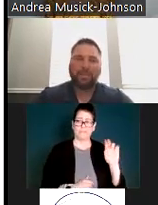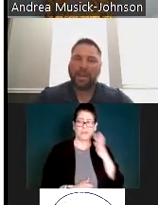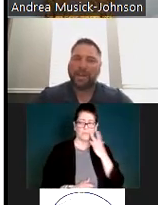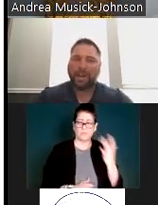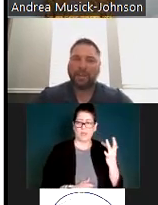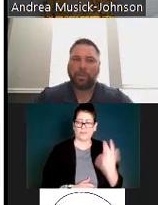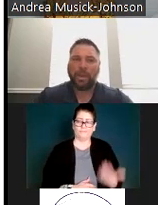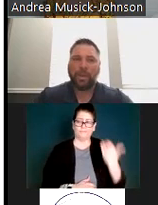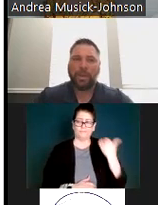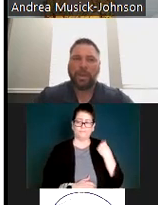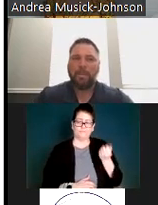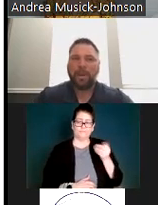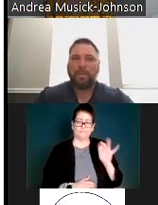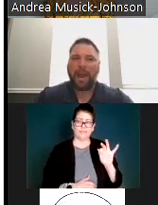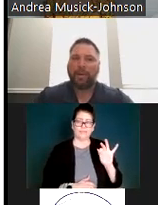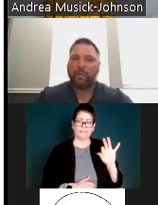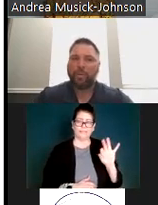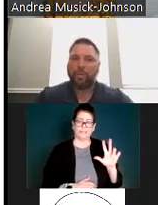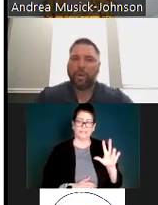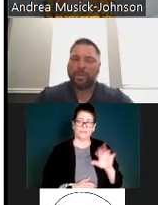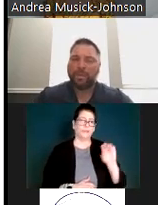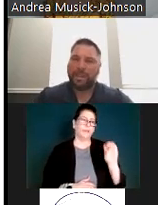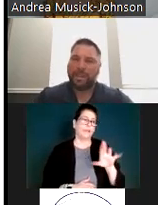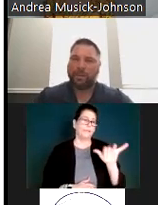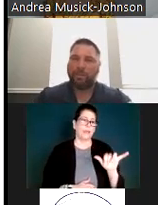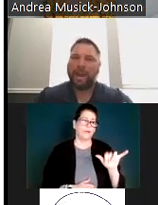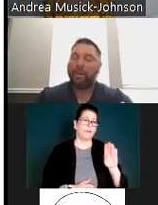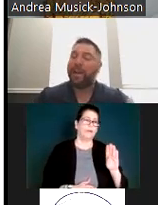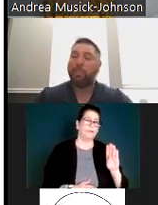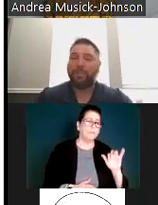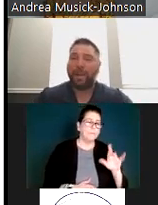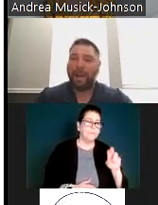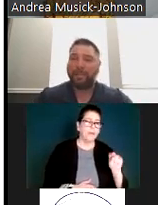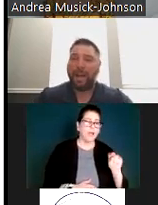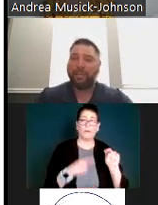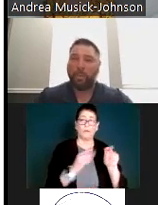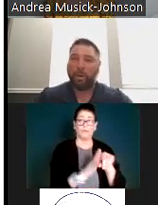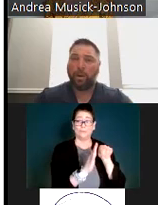1993 Mary Byron was killed by her ex-boyfriend outside of her work.